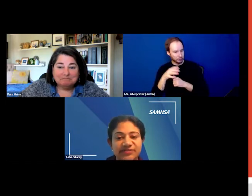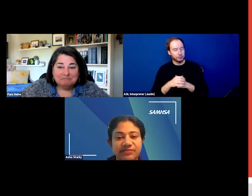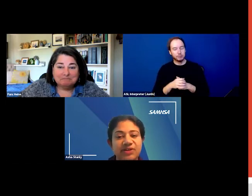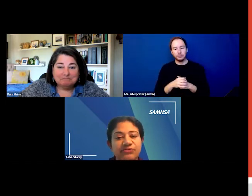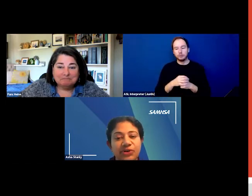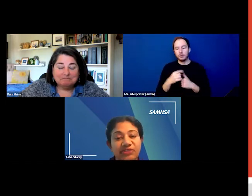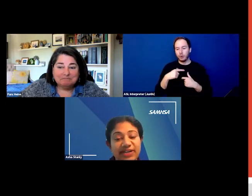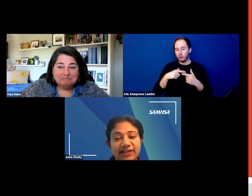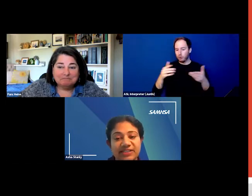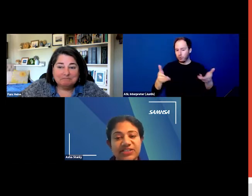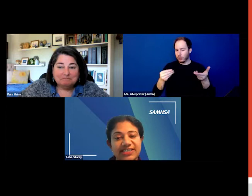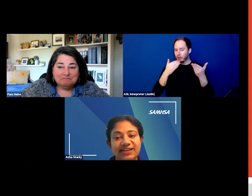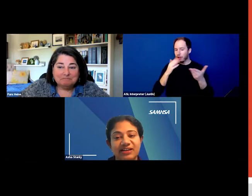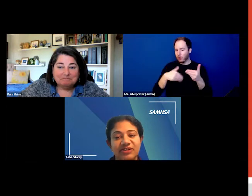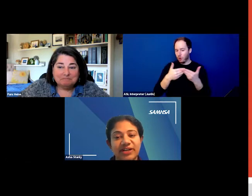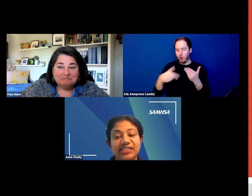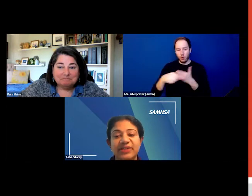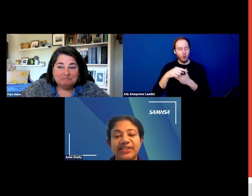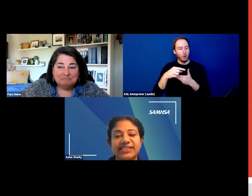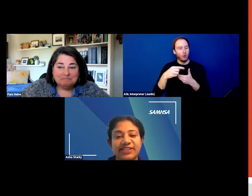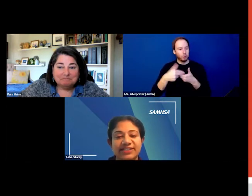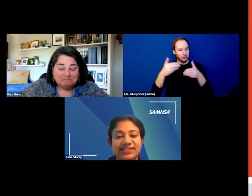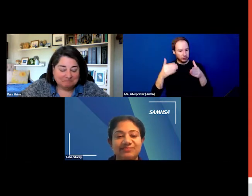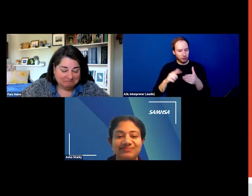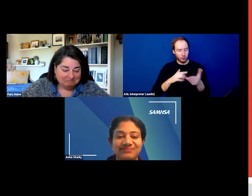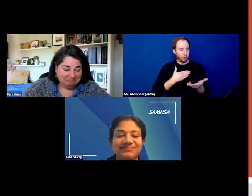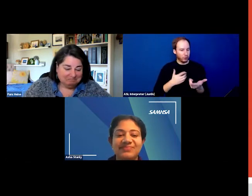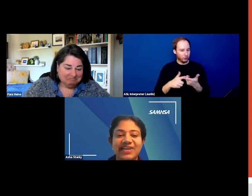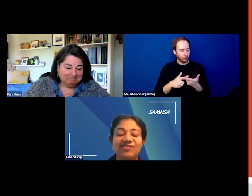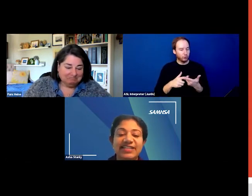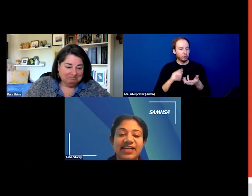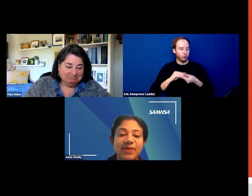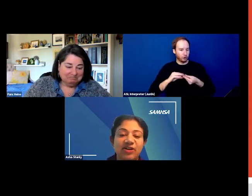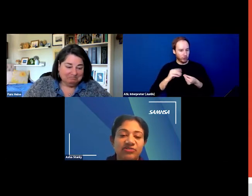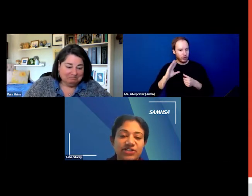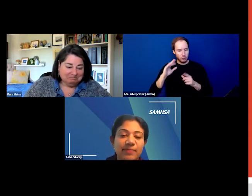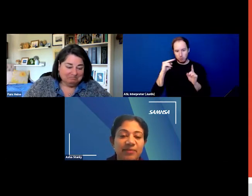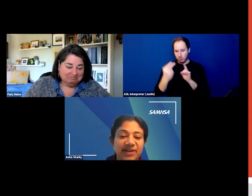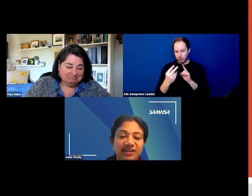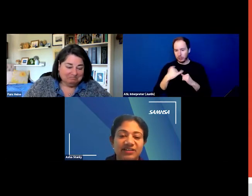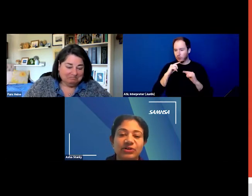for your willingness to share your expertise with us. I will turn it back over to Pam Hank,